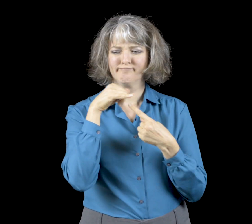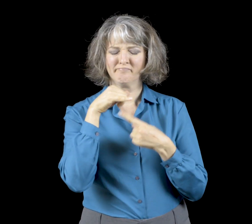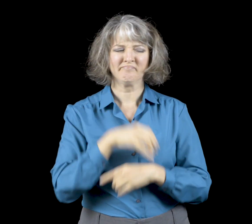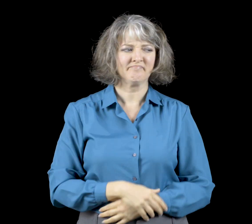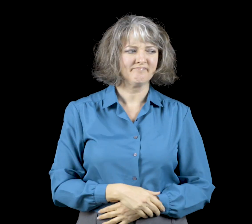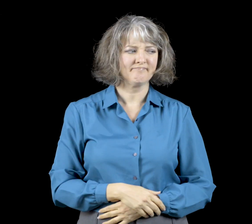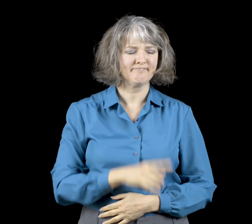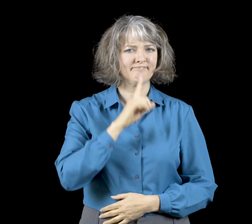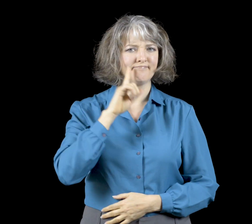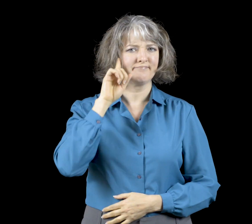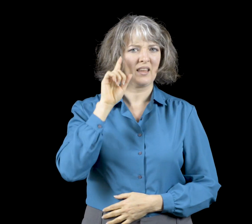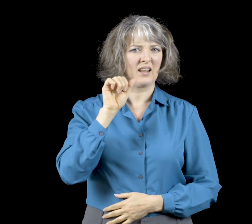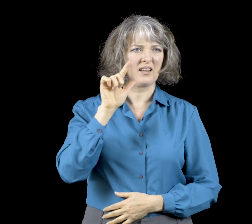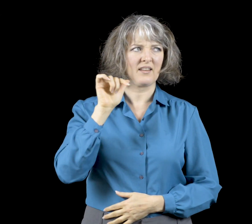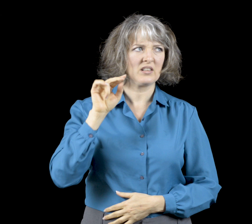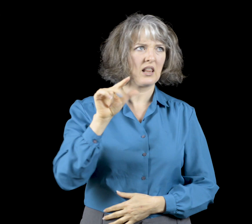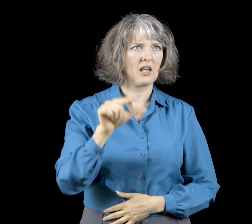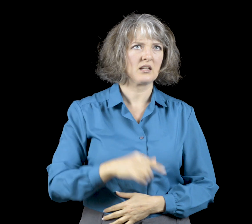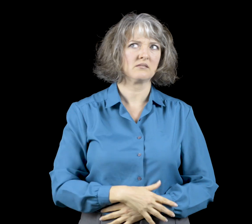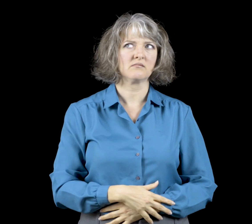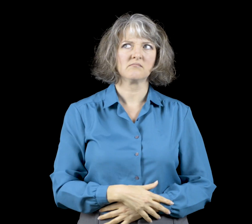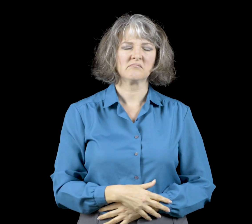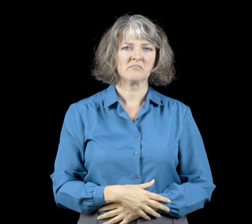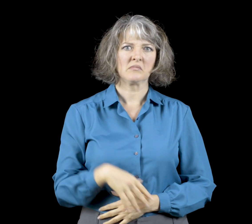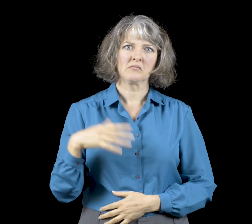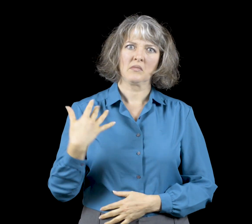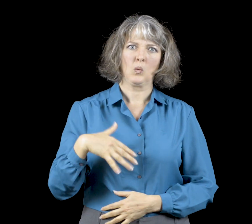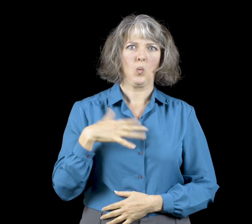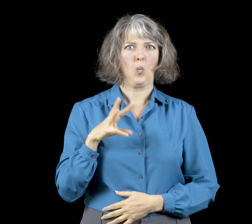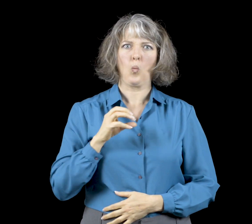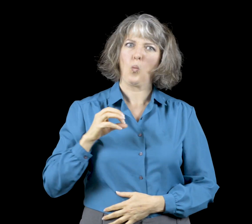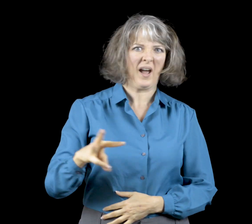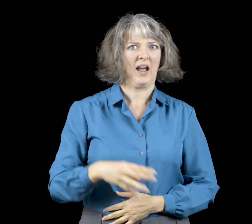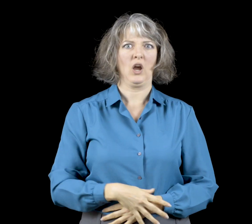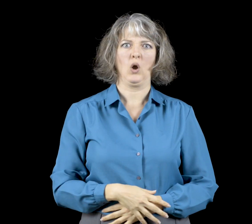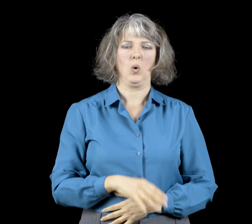This sign is a deaf slang showing goodness me or W-O-W.